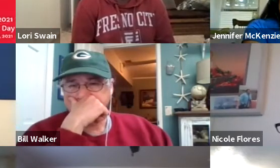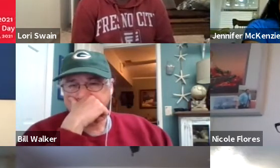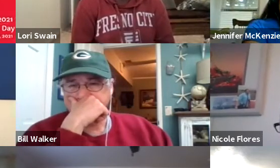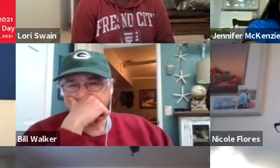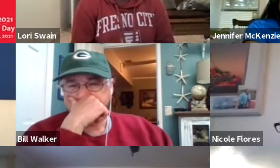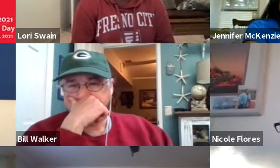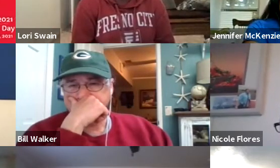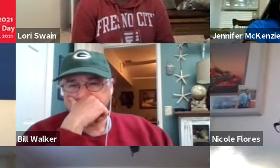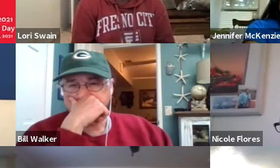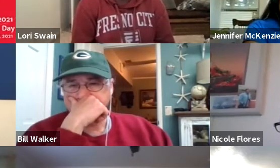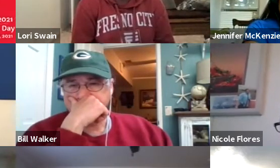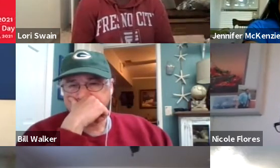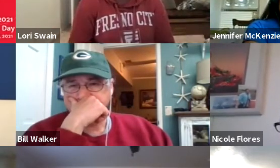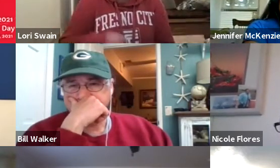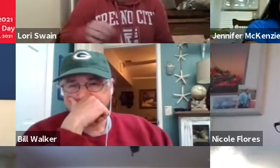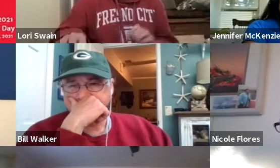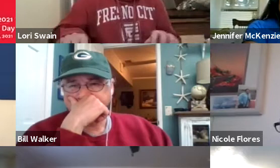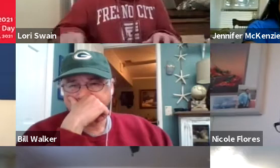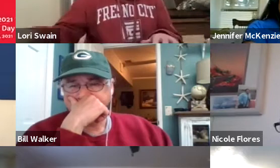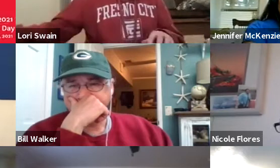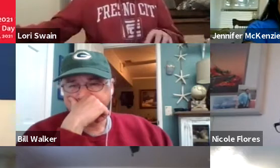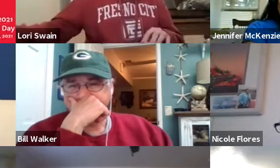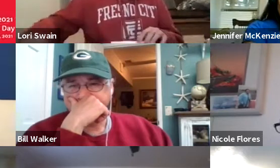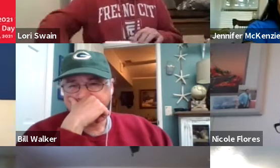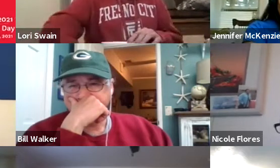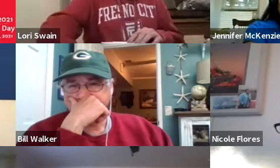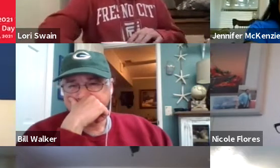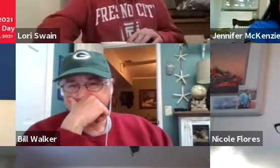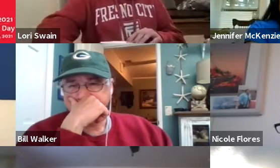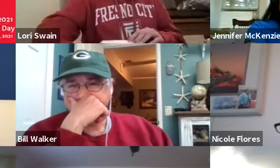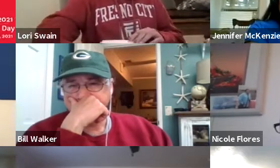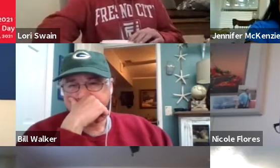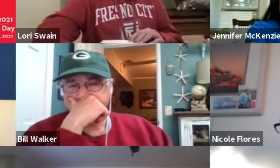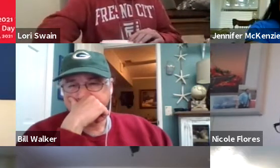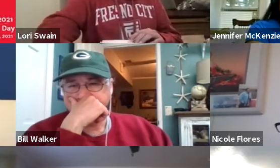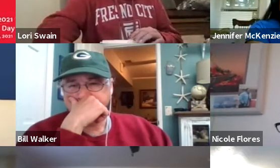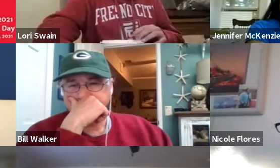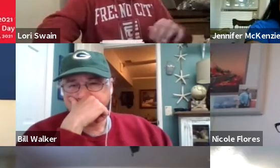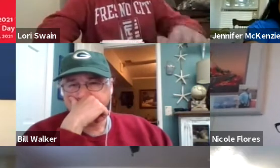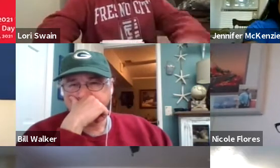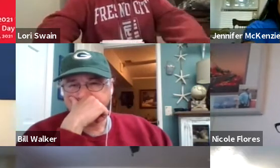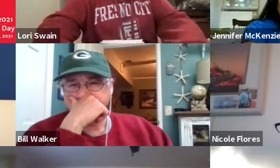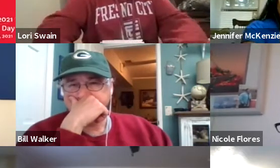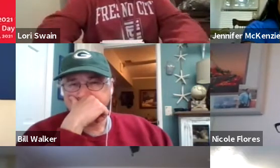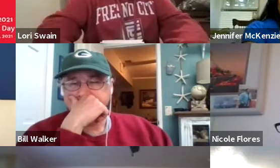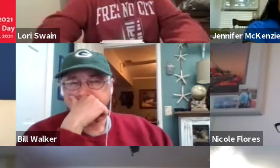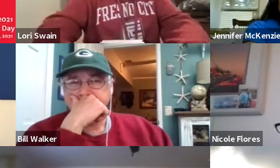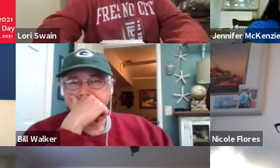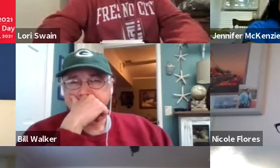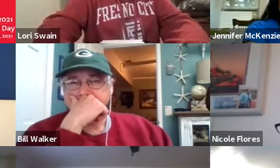welcome module right up front of my canvas. And the first link is to our counselor, so that if they have any questions at all, they